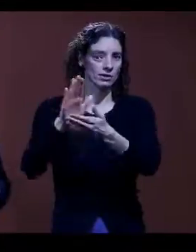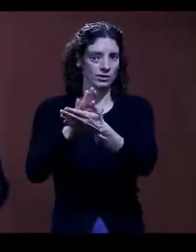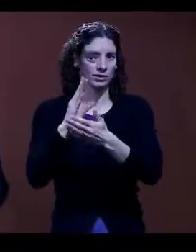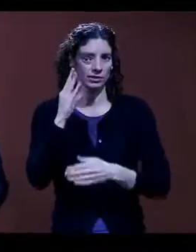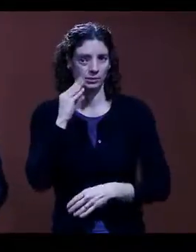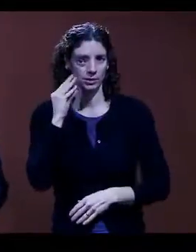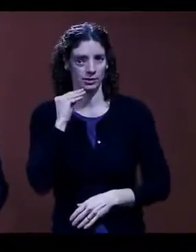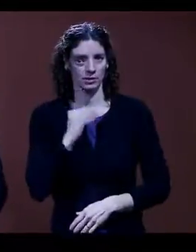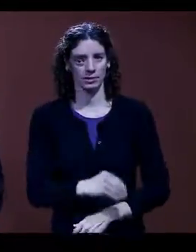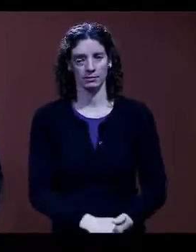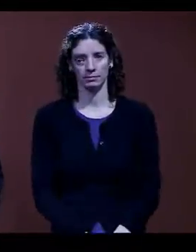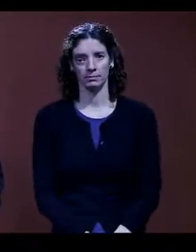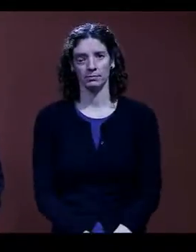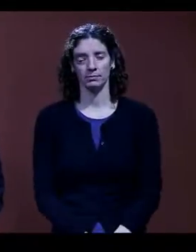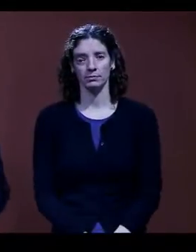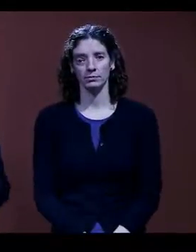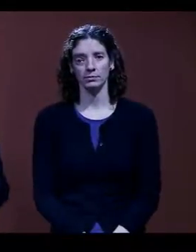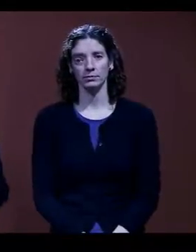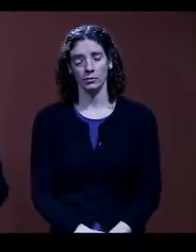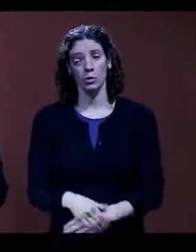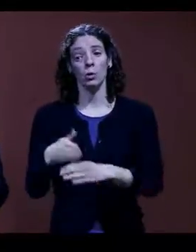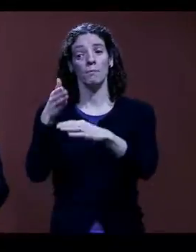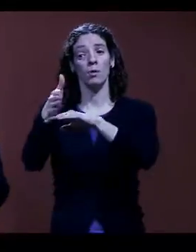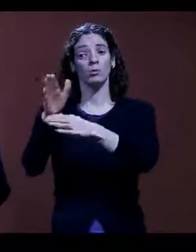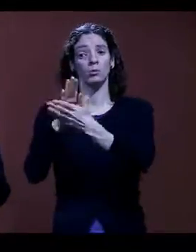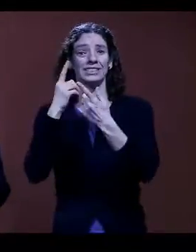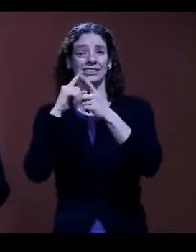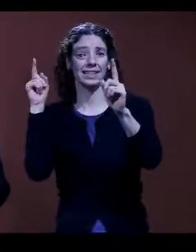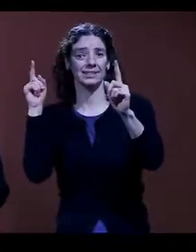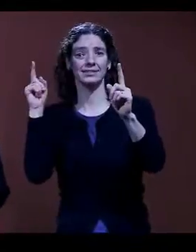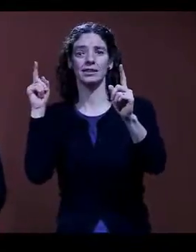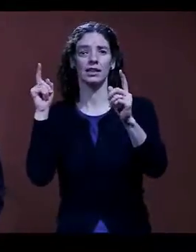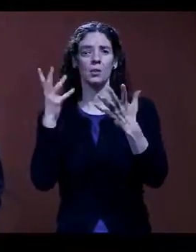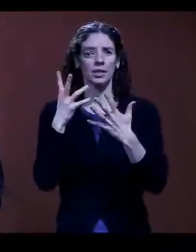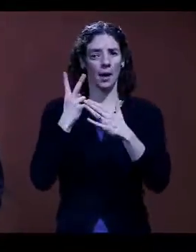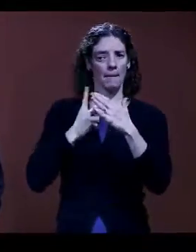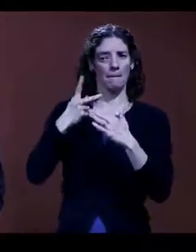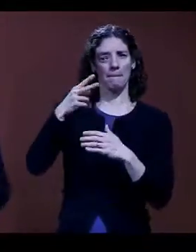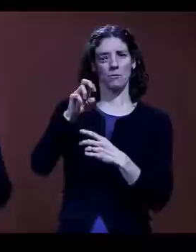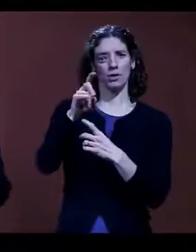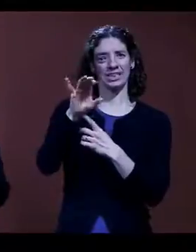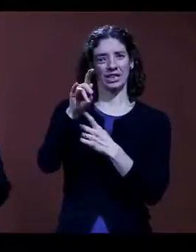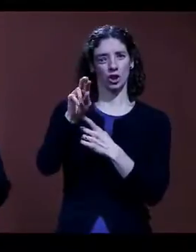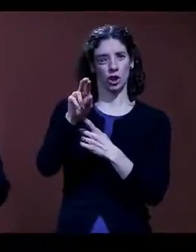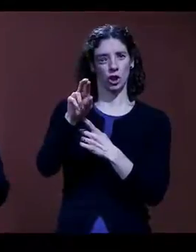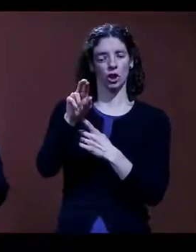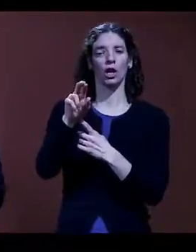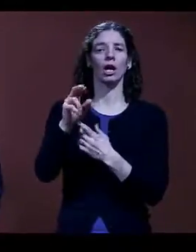A Predictor of Post-School Success - A predictor is really an in-school experience, typically kind of a program